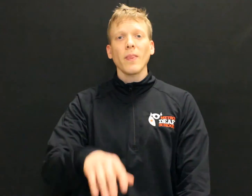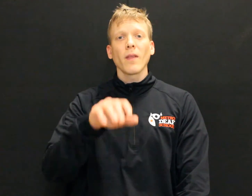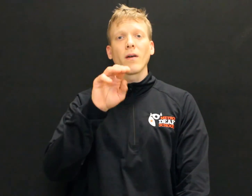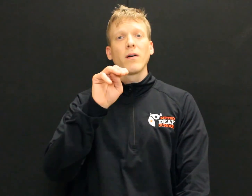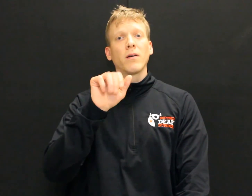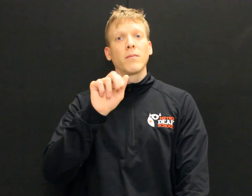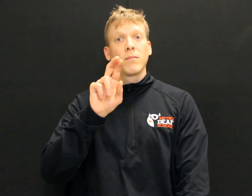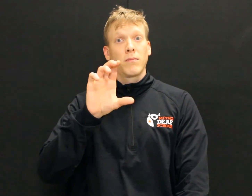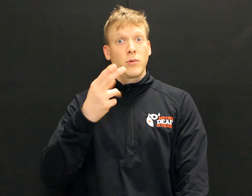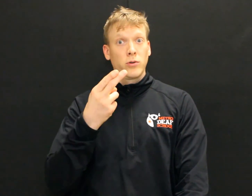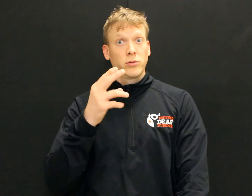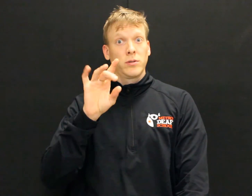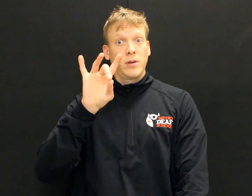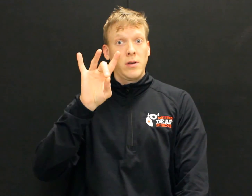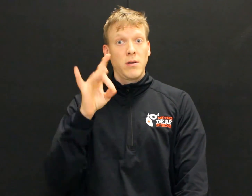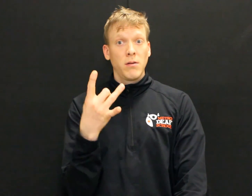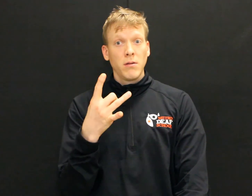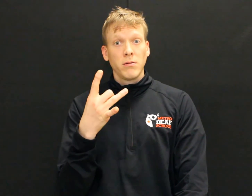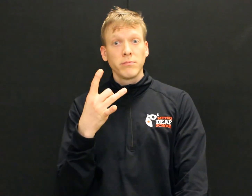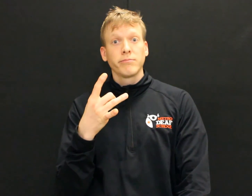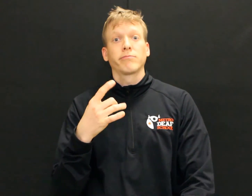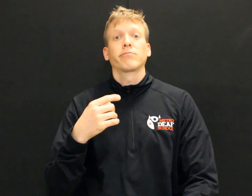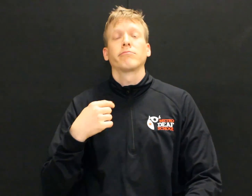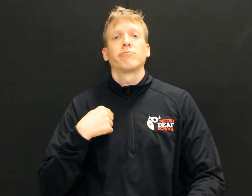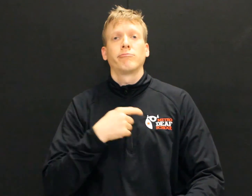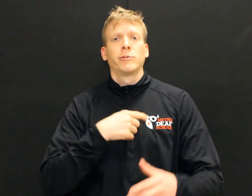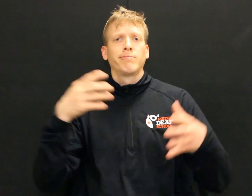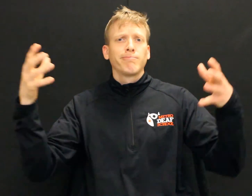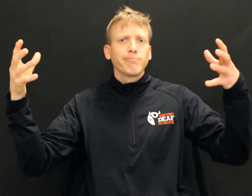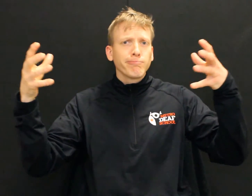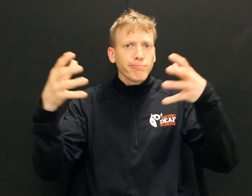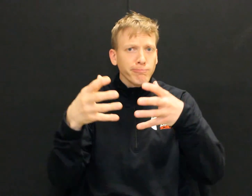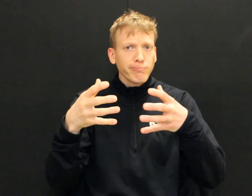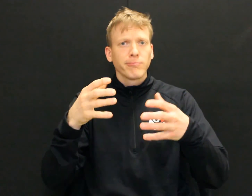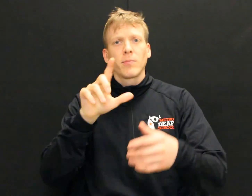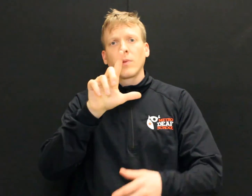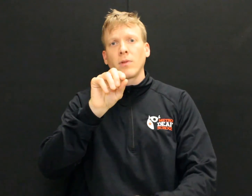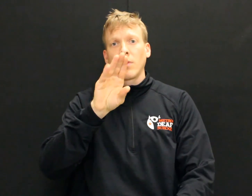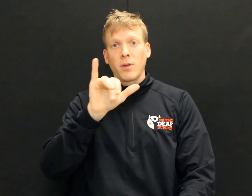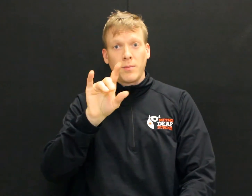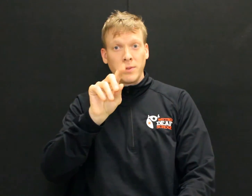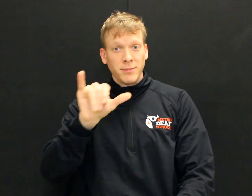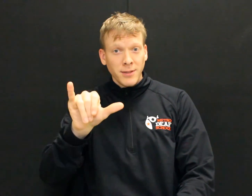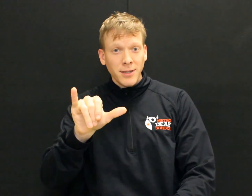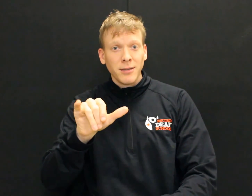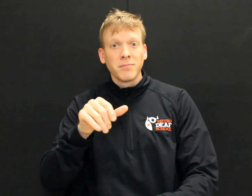We held our Lobby Day on March 8th